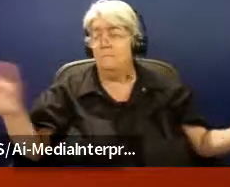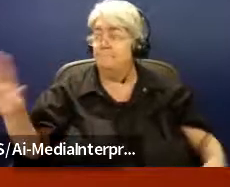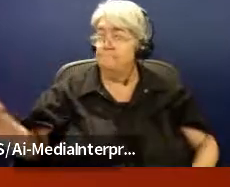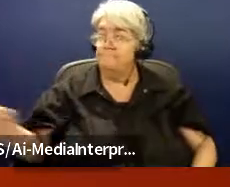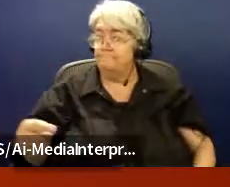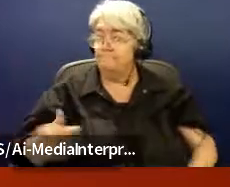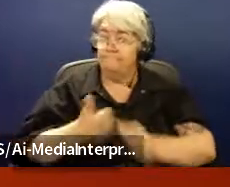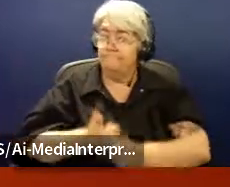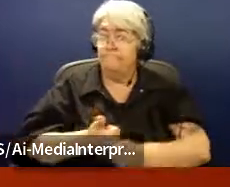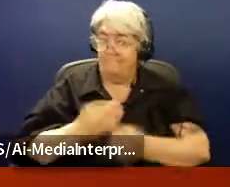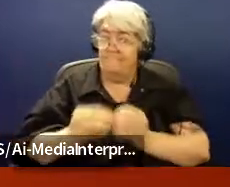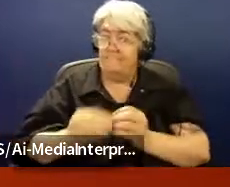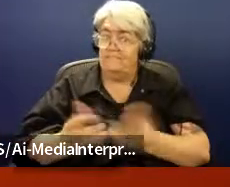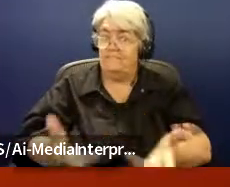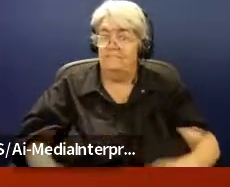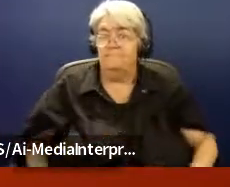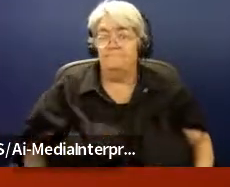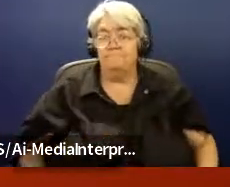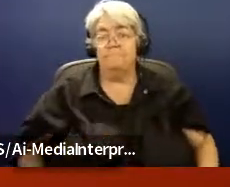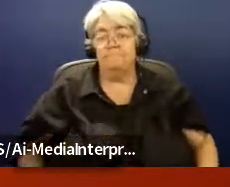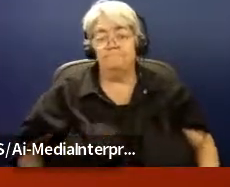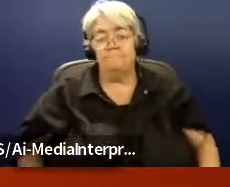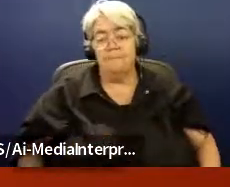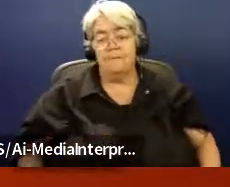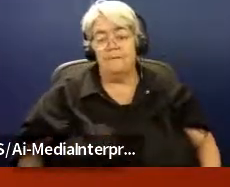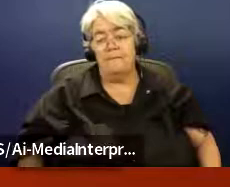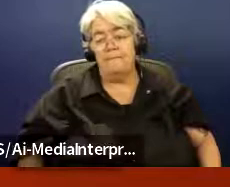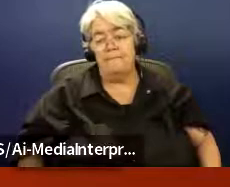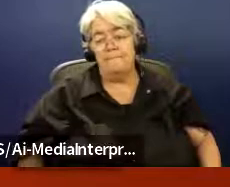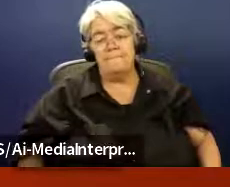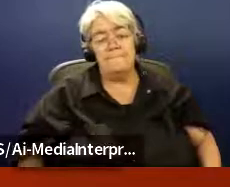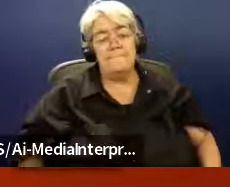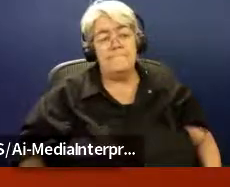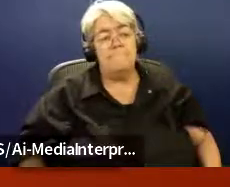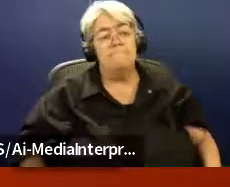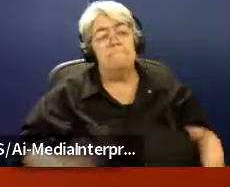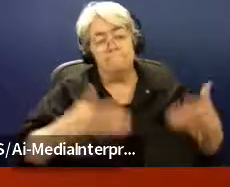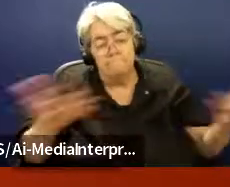they are building this beautiful looking IT solution, that's great, but also ensure that making sure that